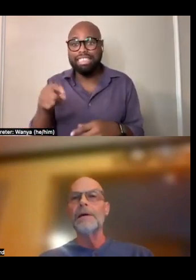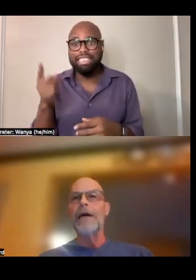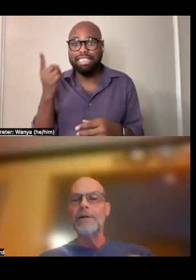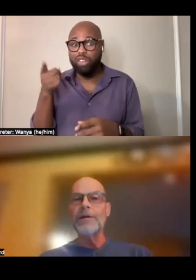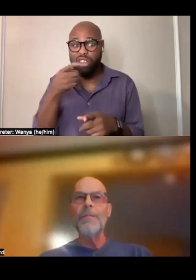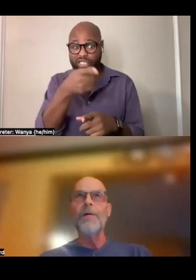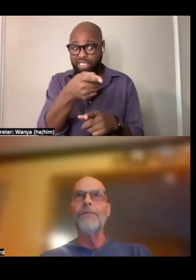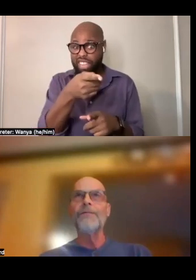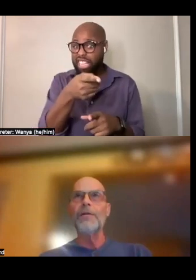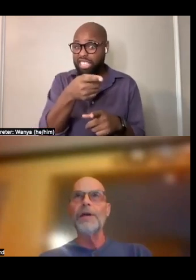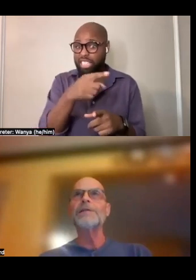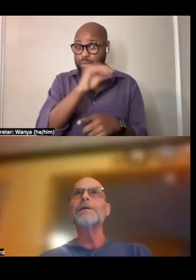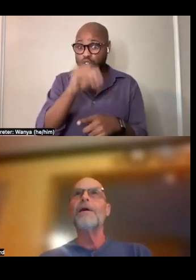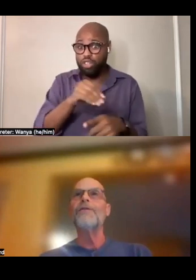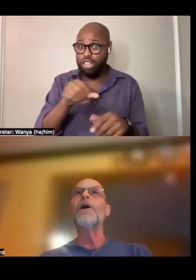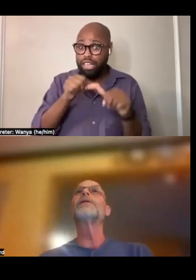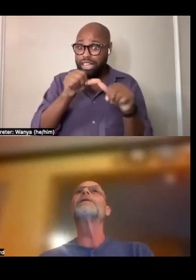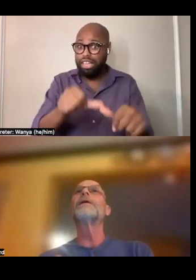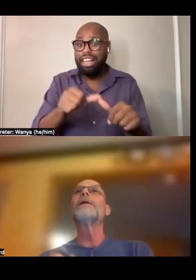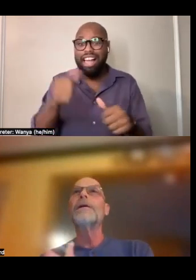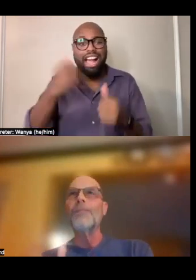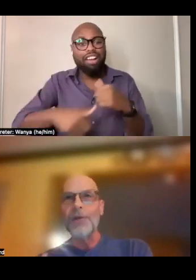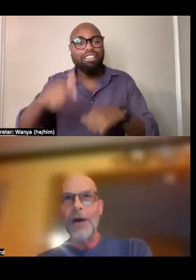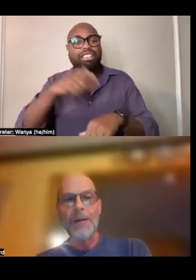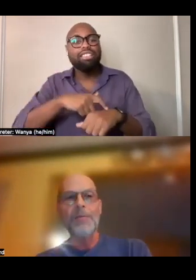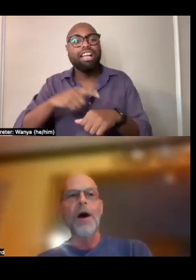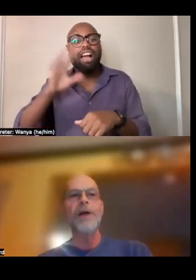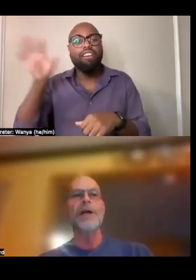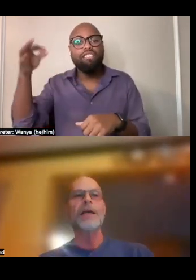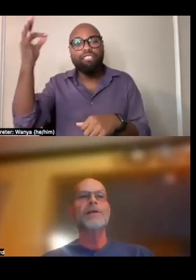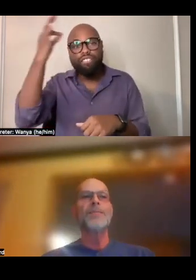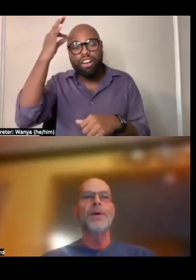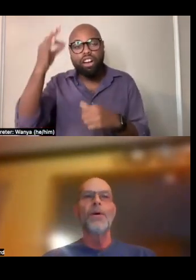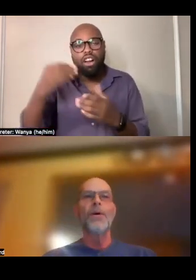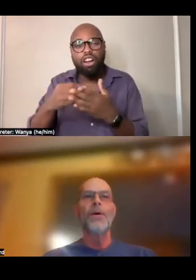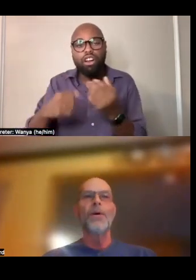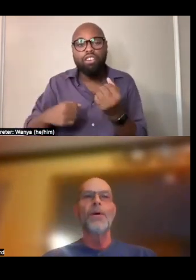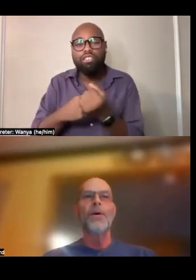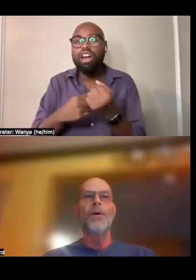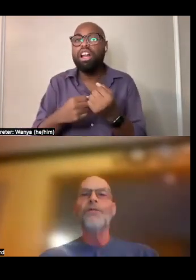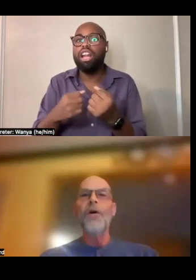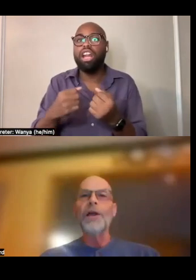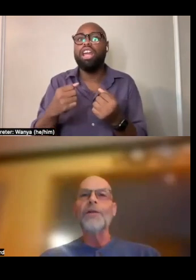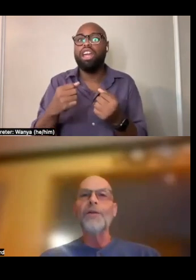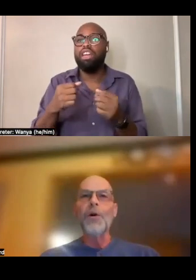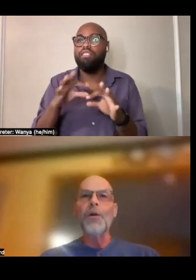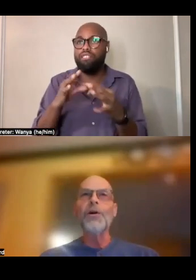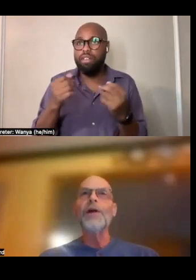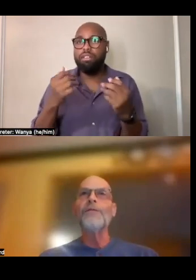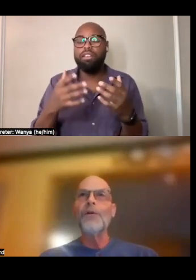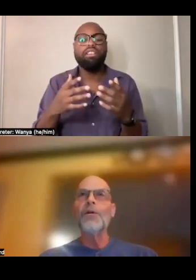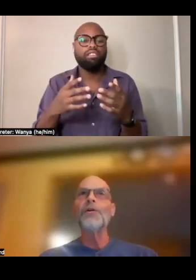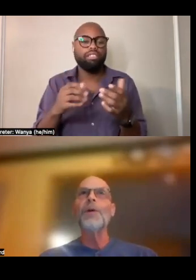every time a federally funded multifamily project gets built, we're falling further and further